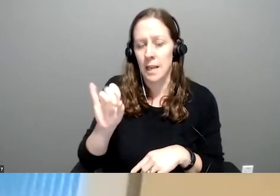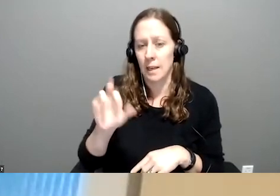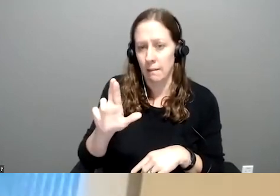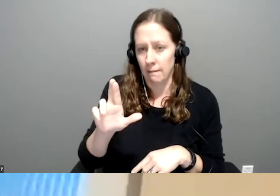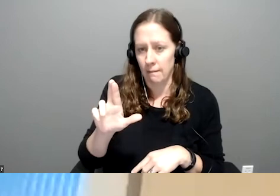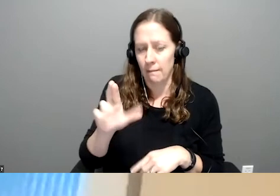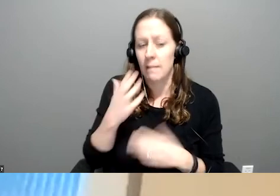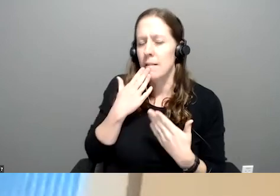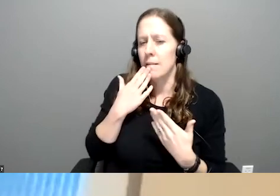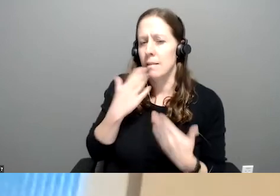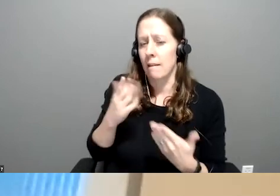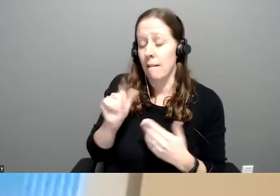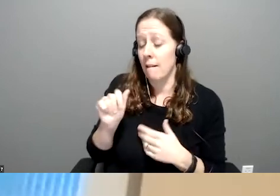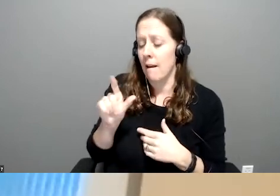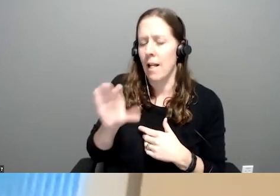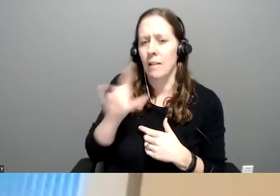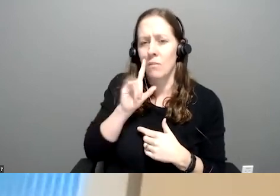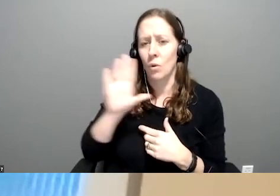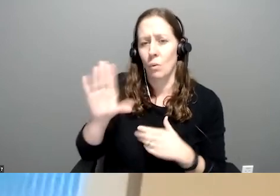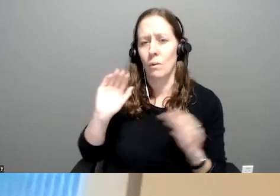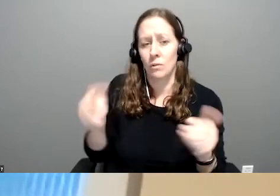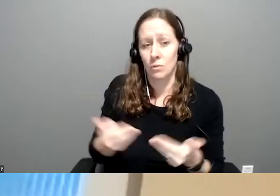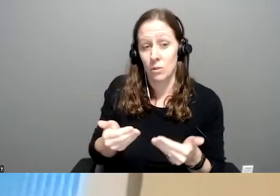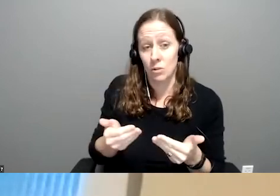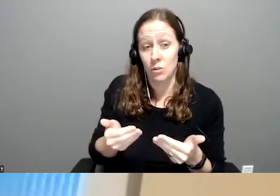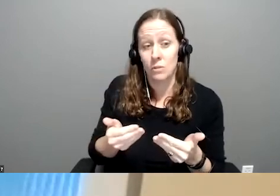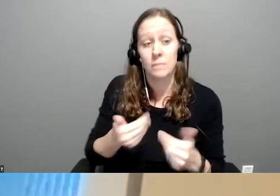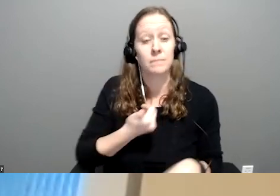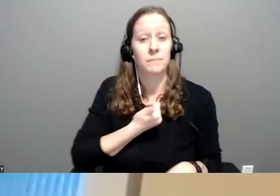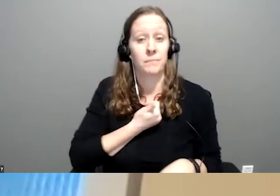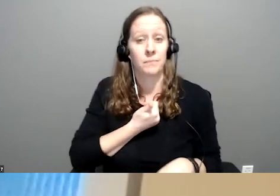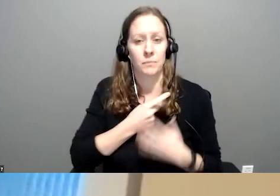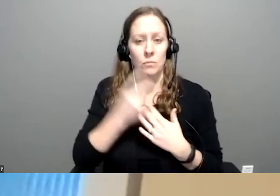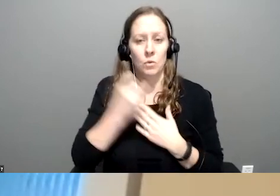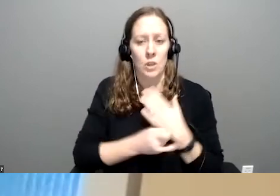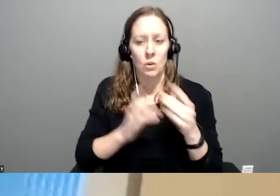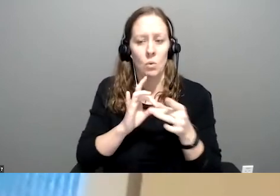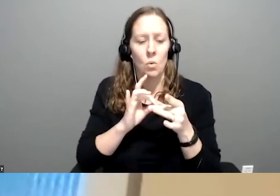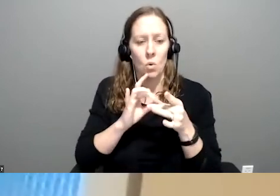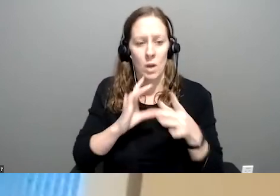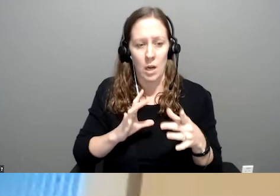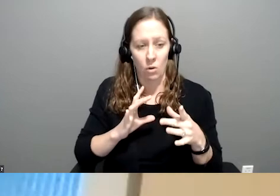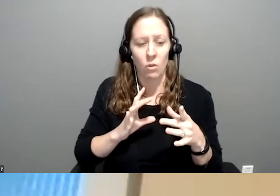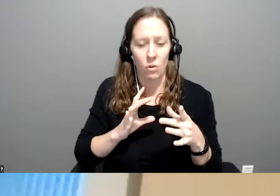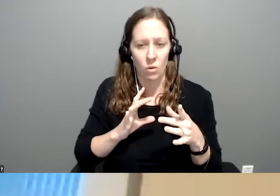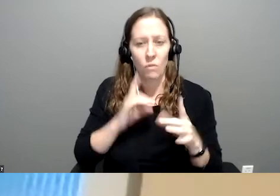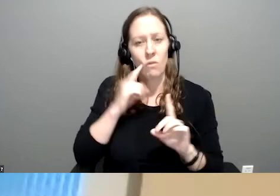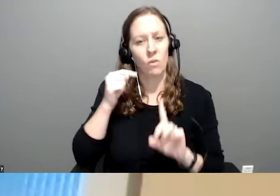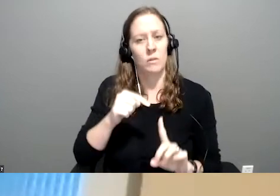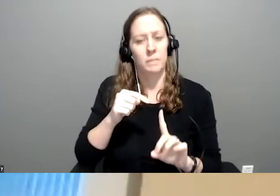for the introduction. I was the Project Coordinator on this Disability Advantage